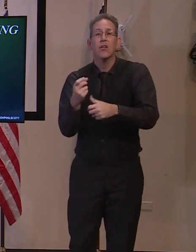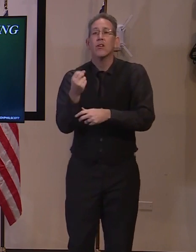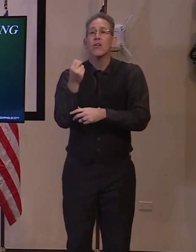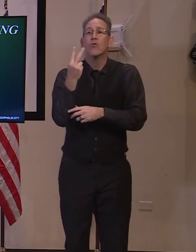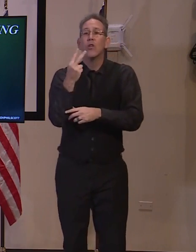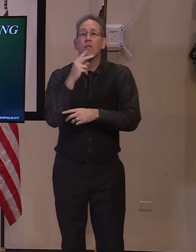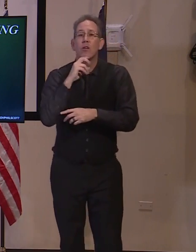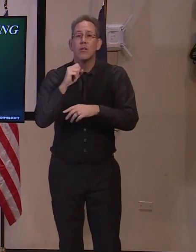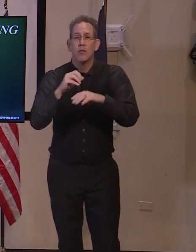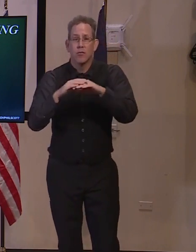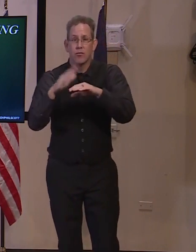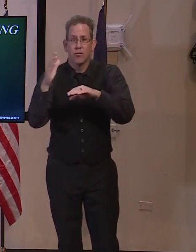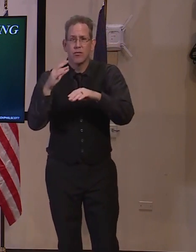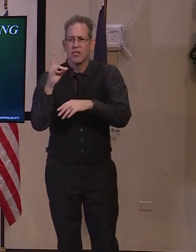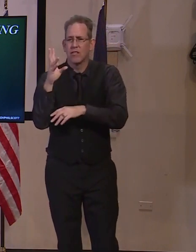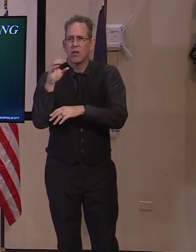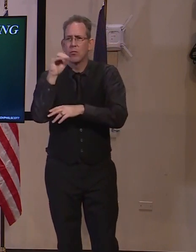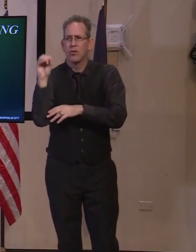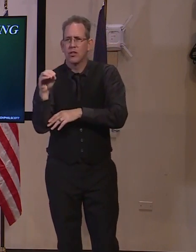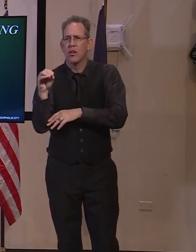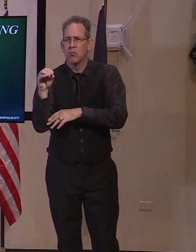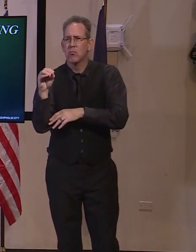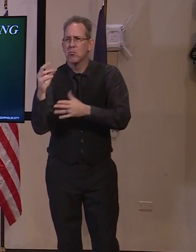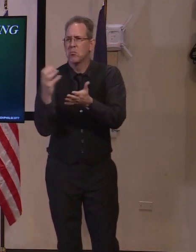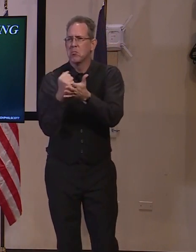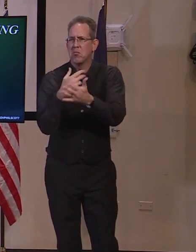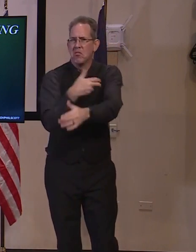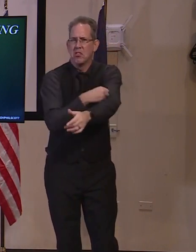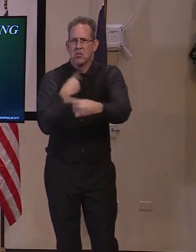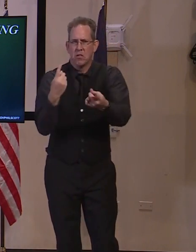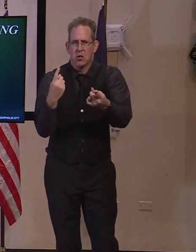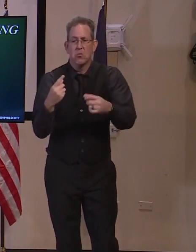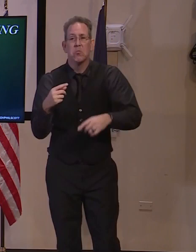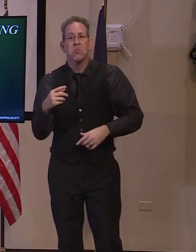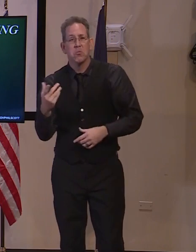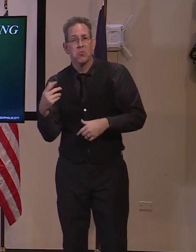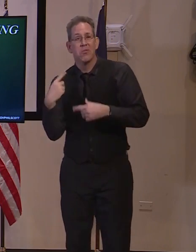vaccinated, And last week the CDC extended its recommendation for